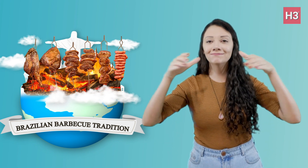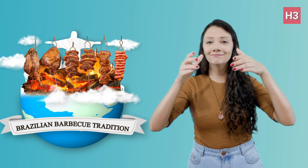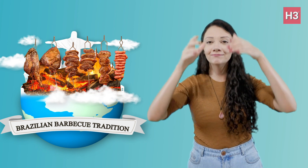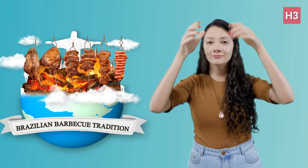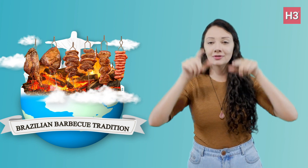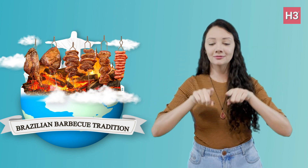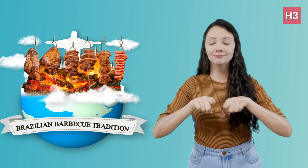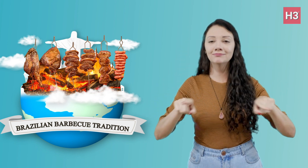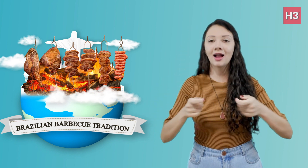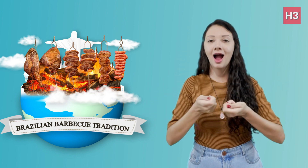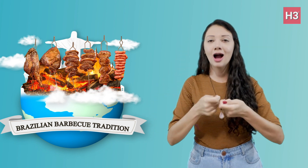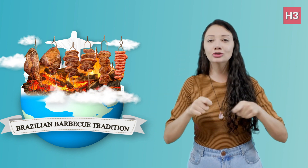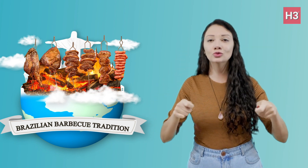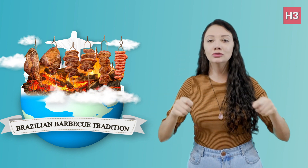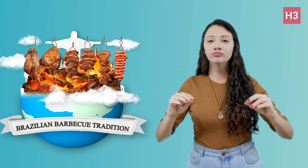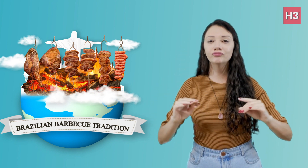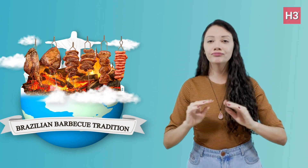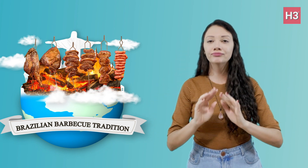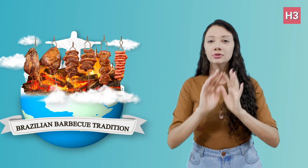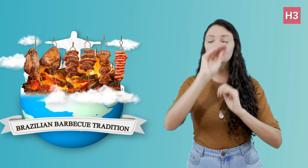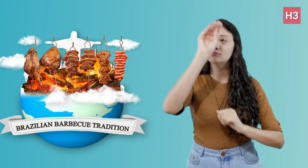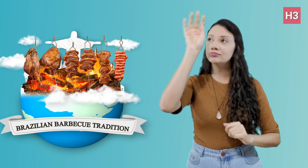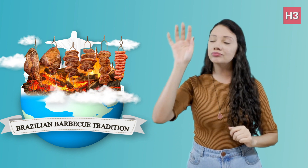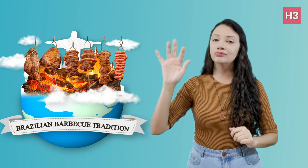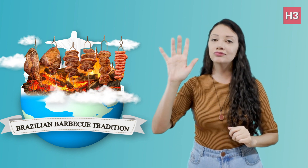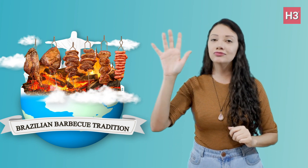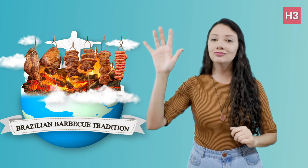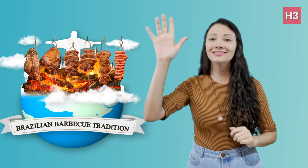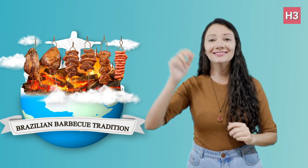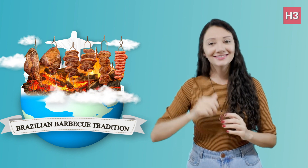meats are cooked in a rotisserie.